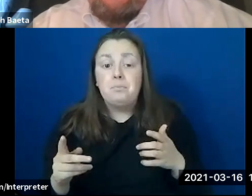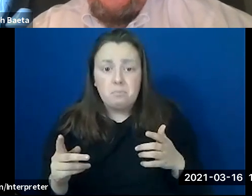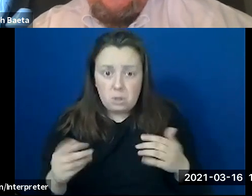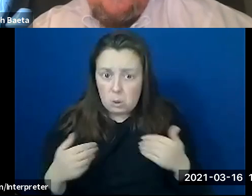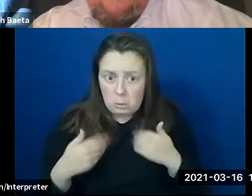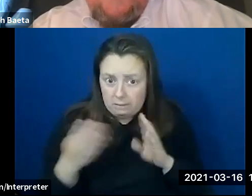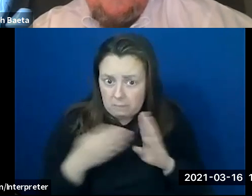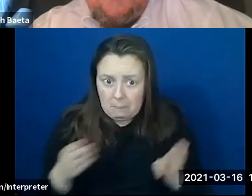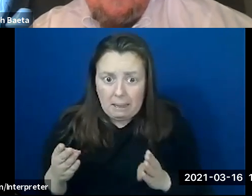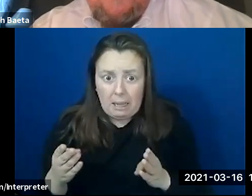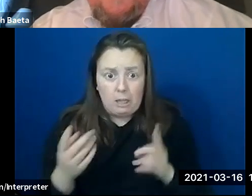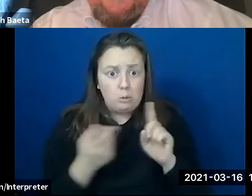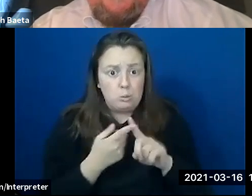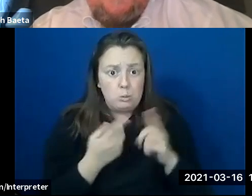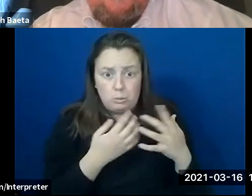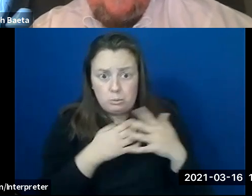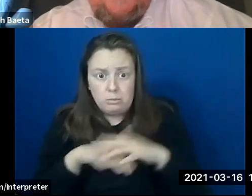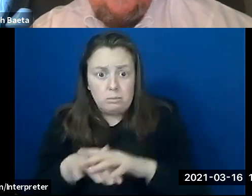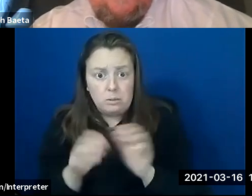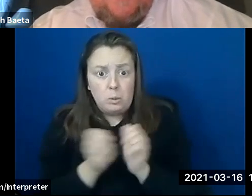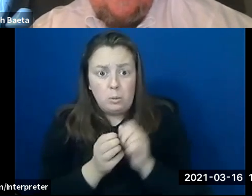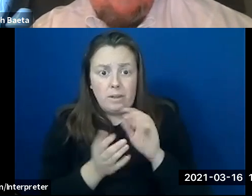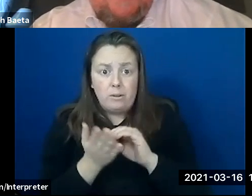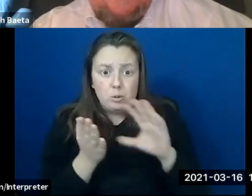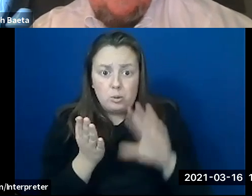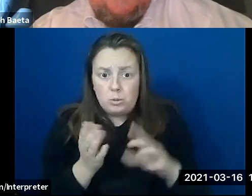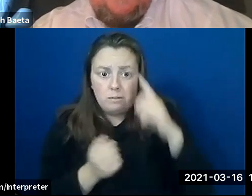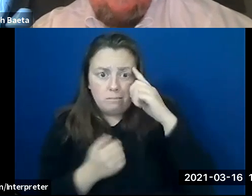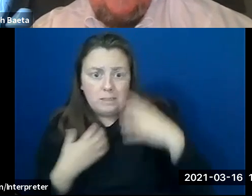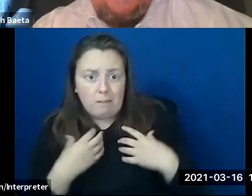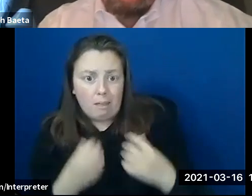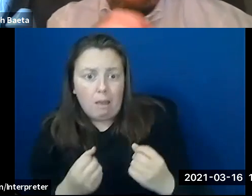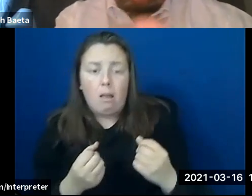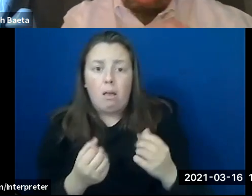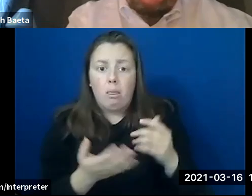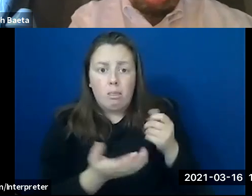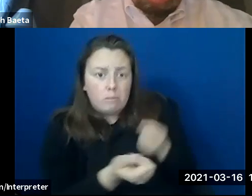Joseph Baeta: So this is one of the big questions with any student that and i'm going to guess that this is a potential dla.